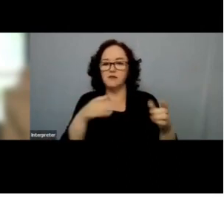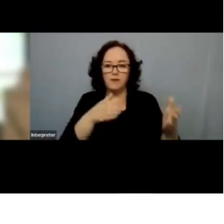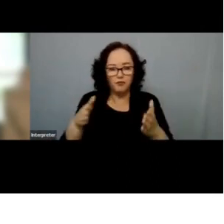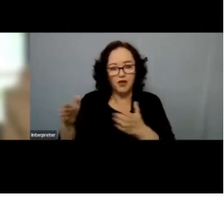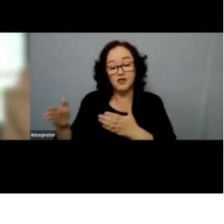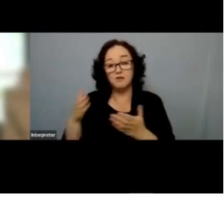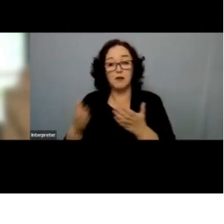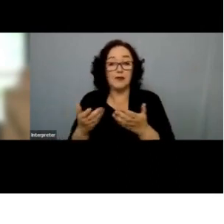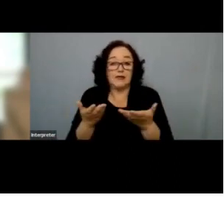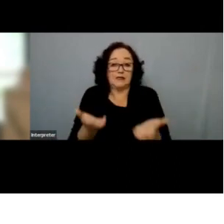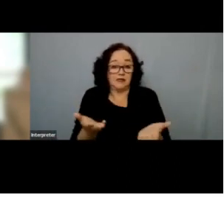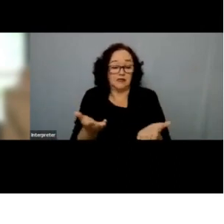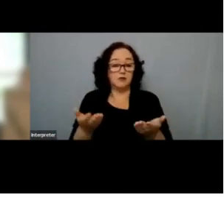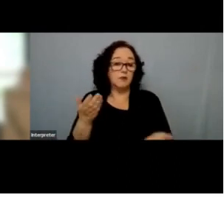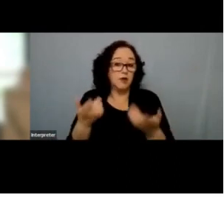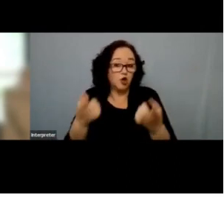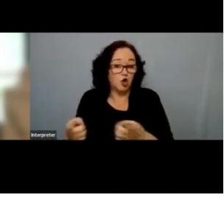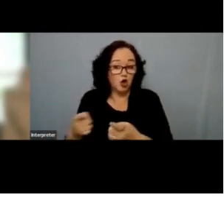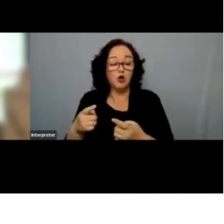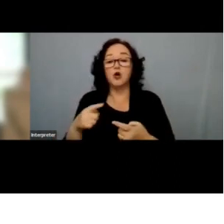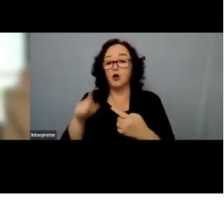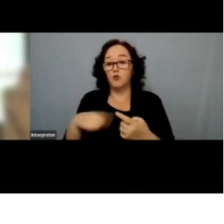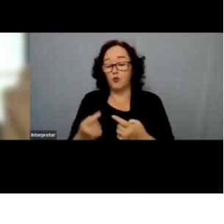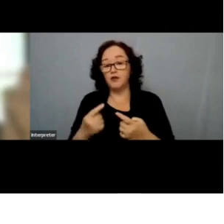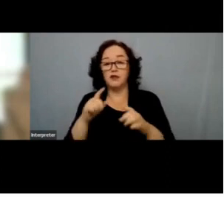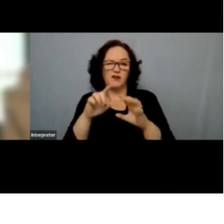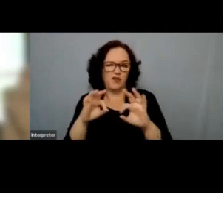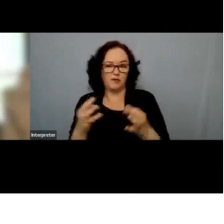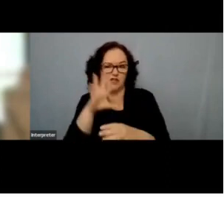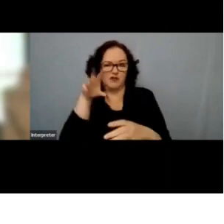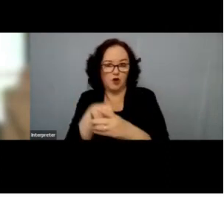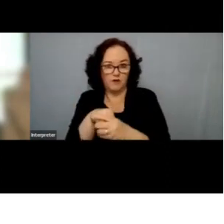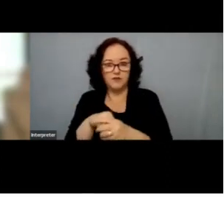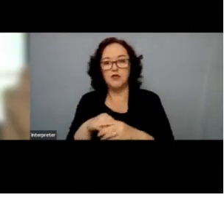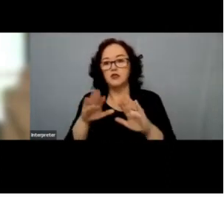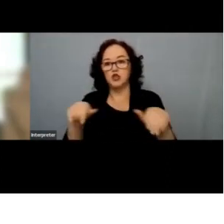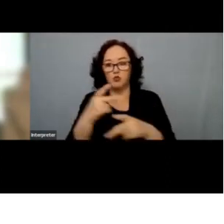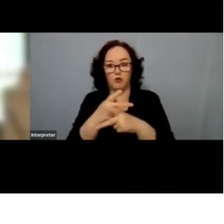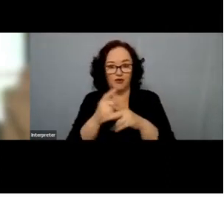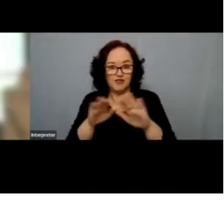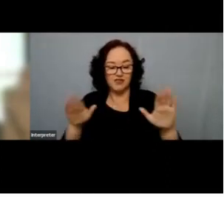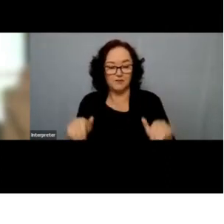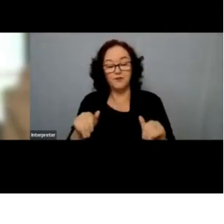occur when a family becomes involved with a child welfare system, providing a variety of exit points as well, depending